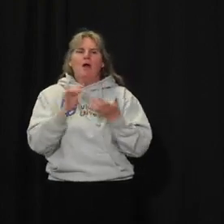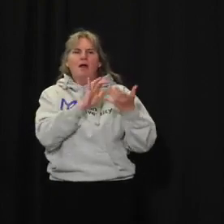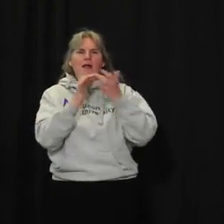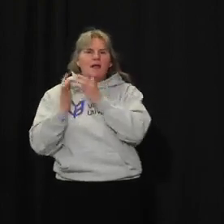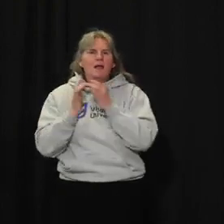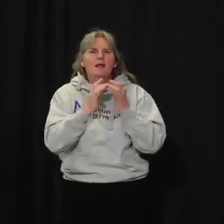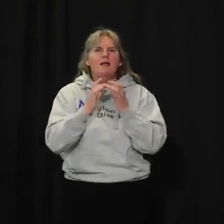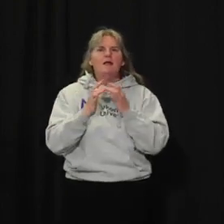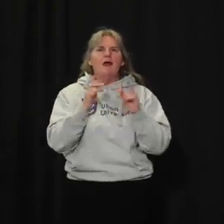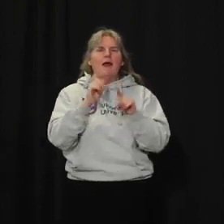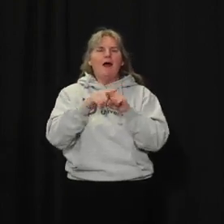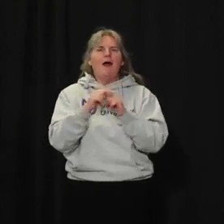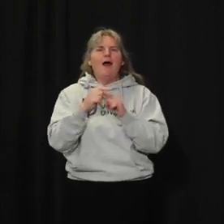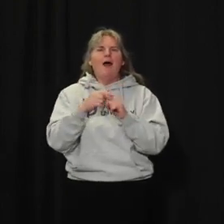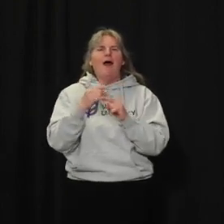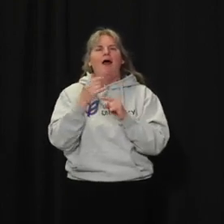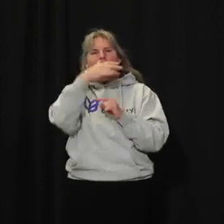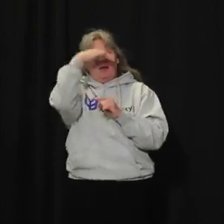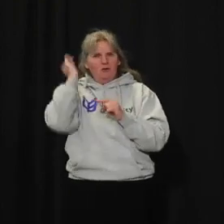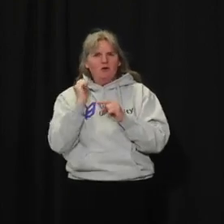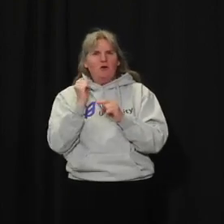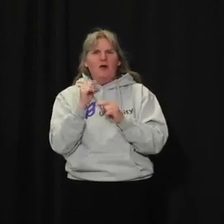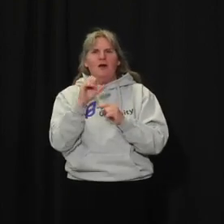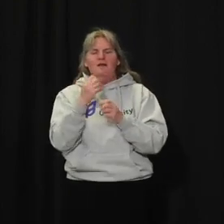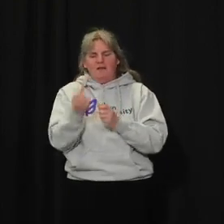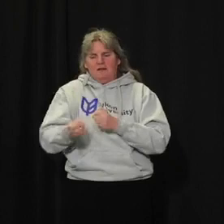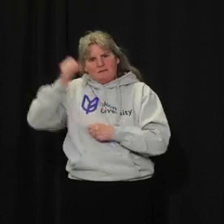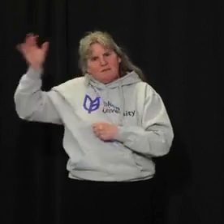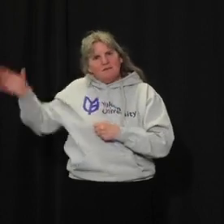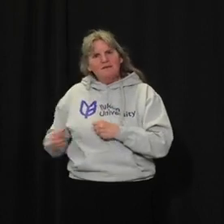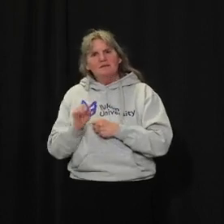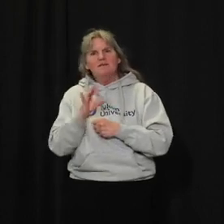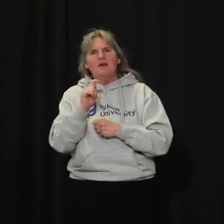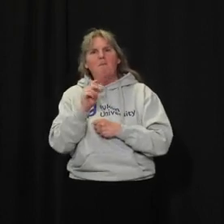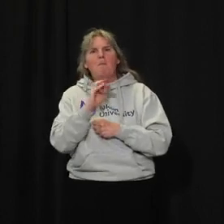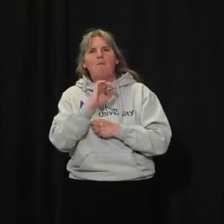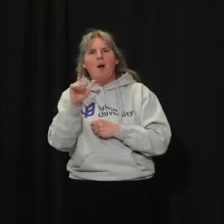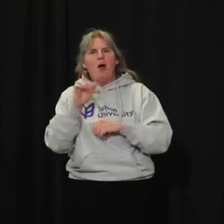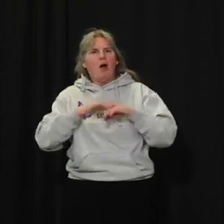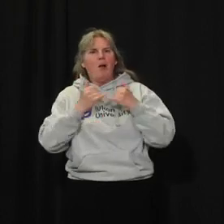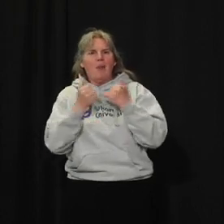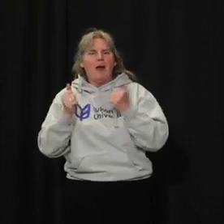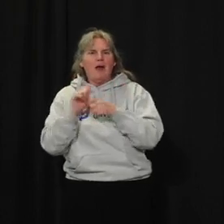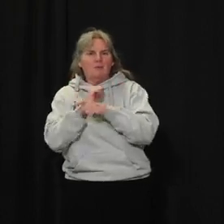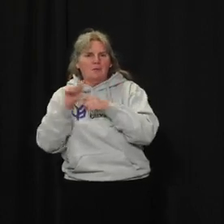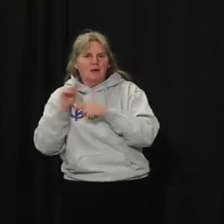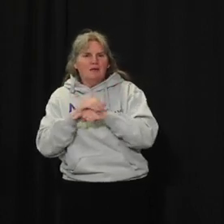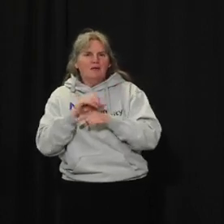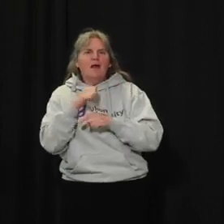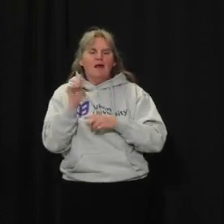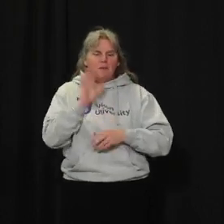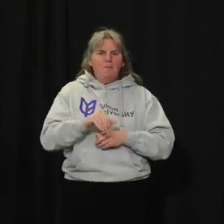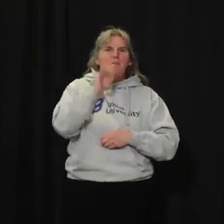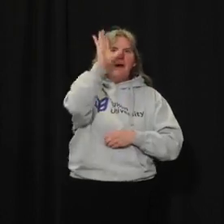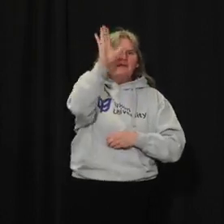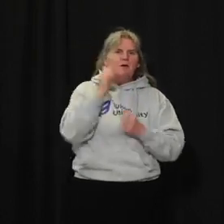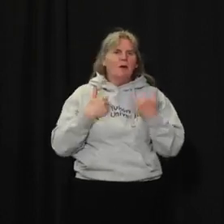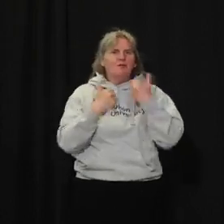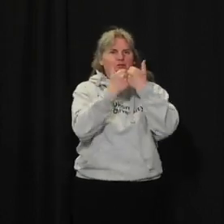platforms, like softball Yukon's safe at Home initiative. Or the links basketball summer skills challenge.